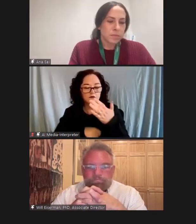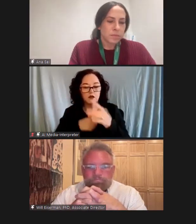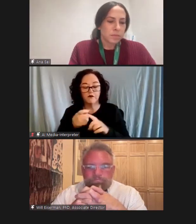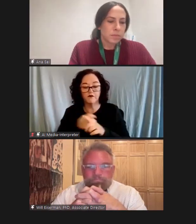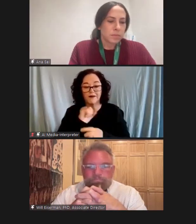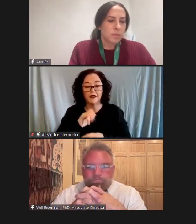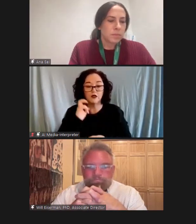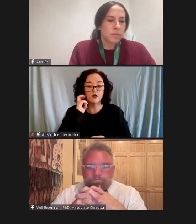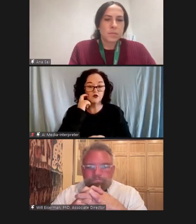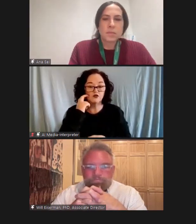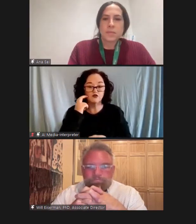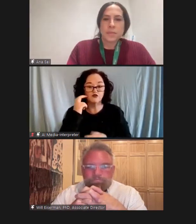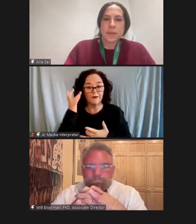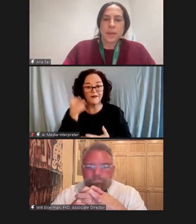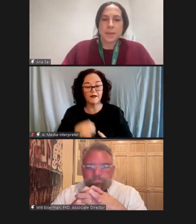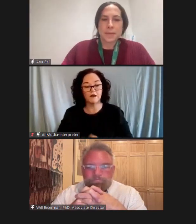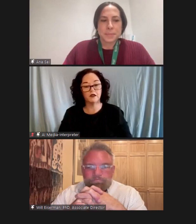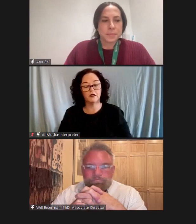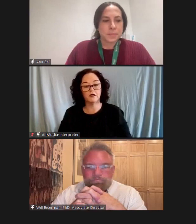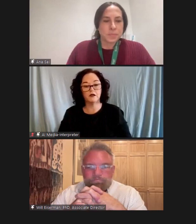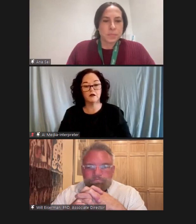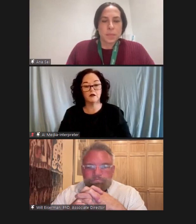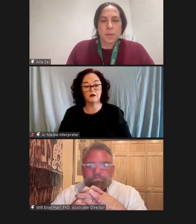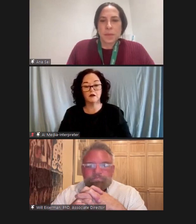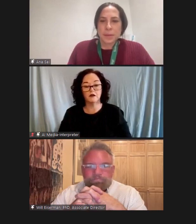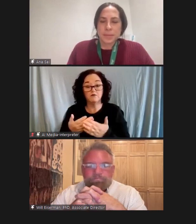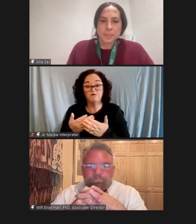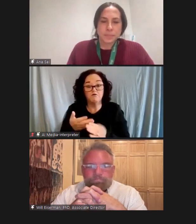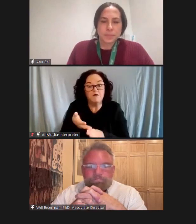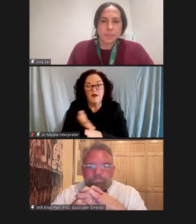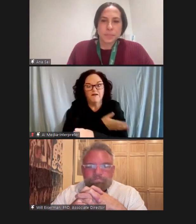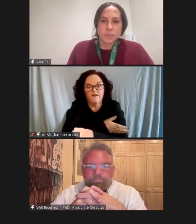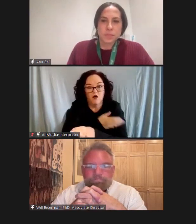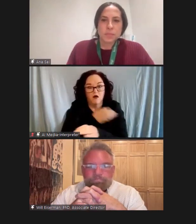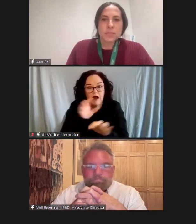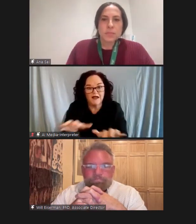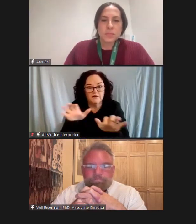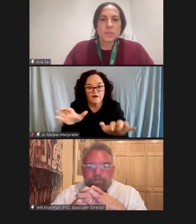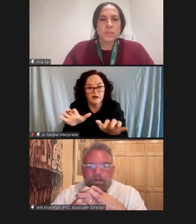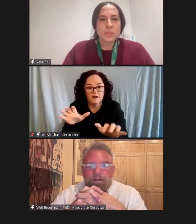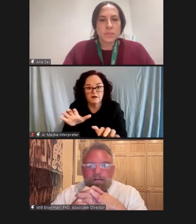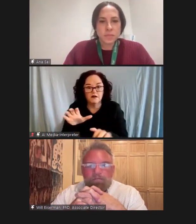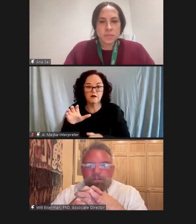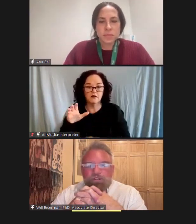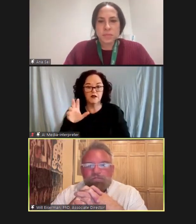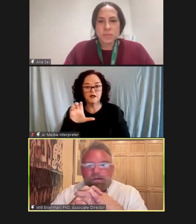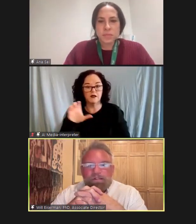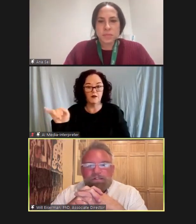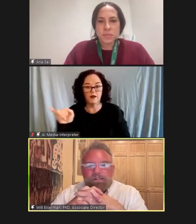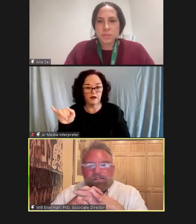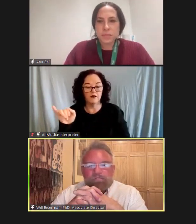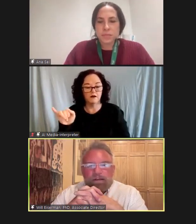before even activating the